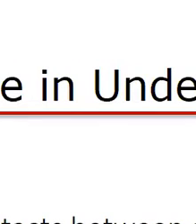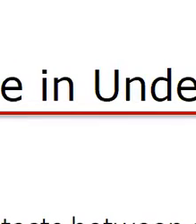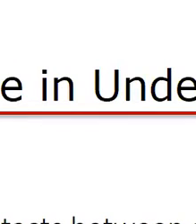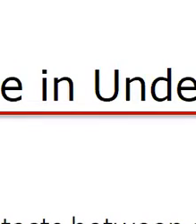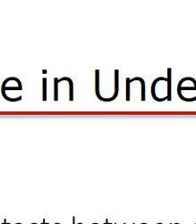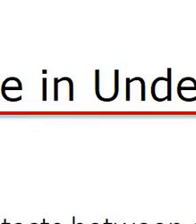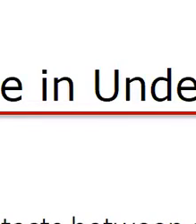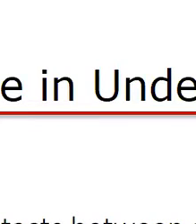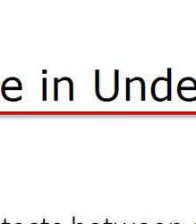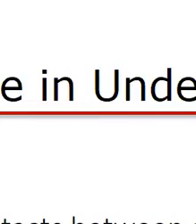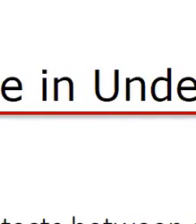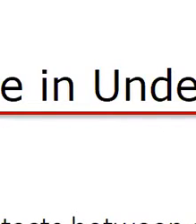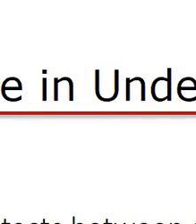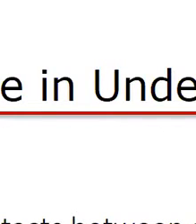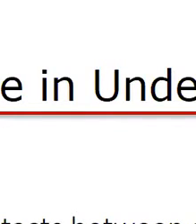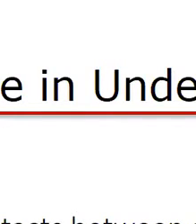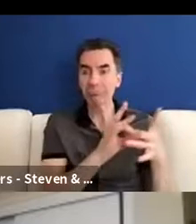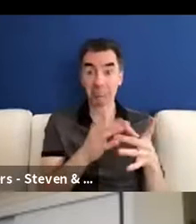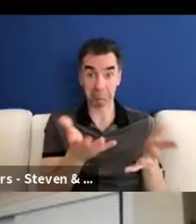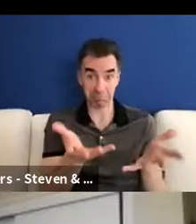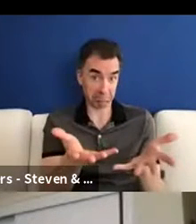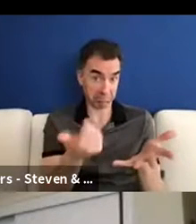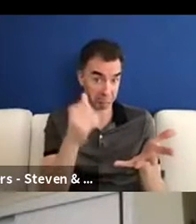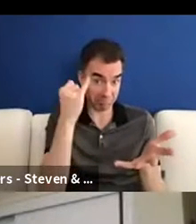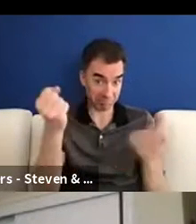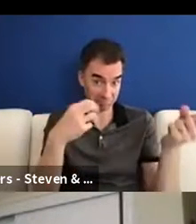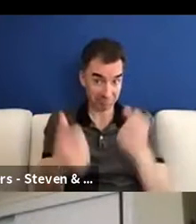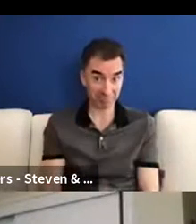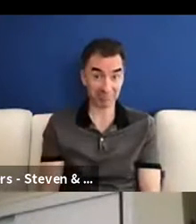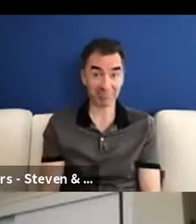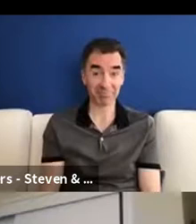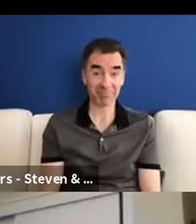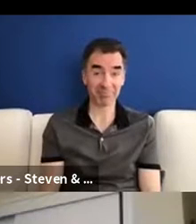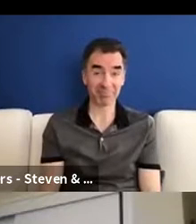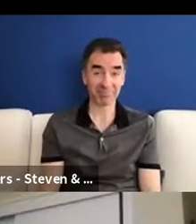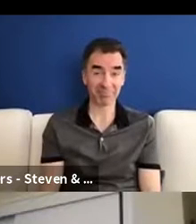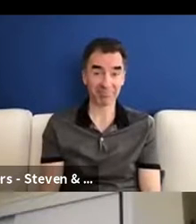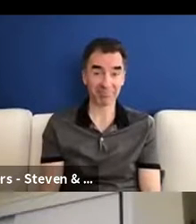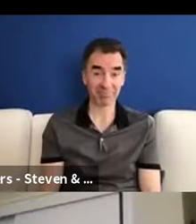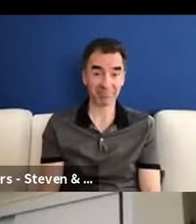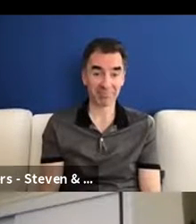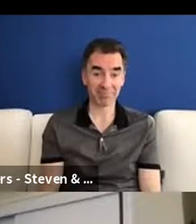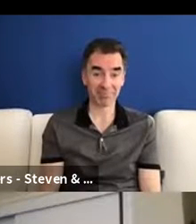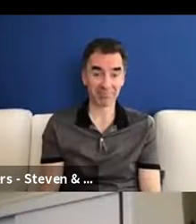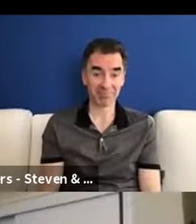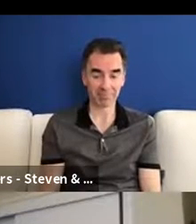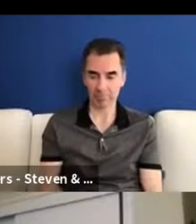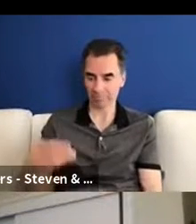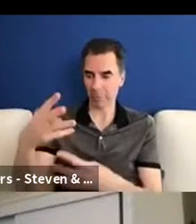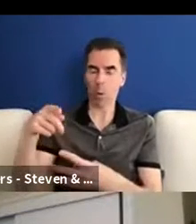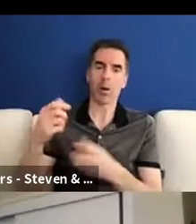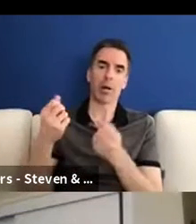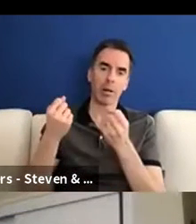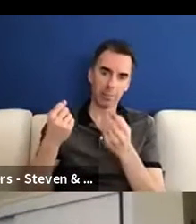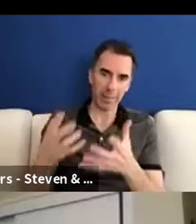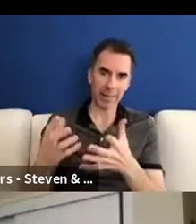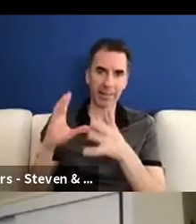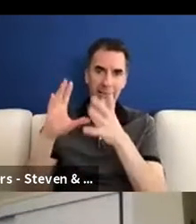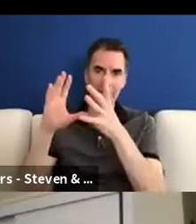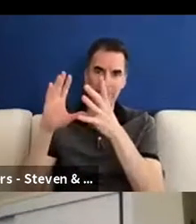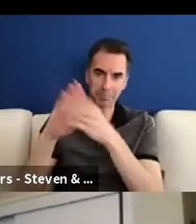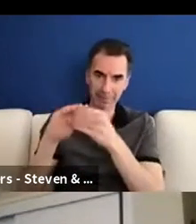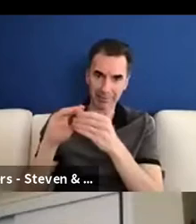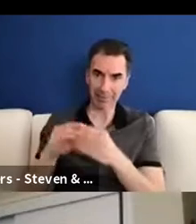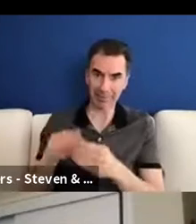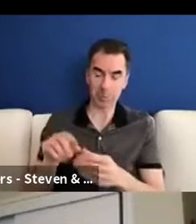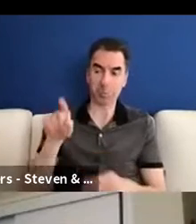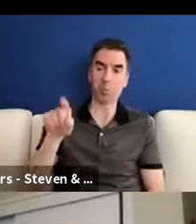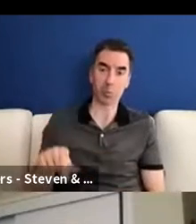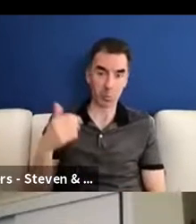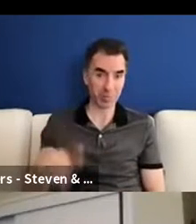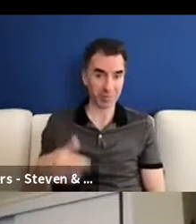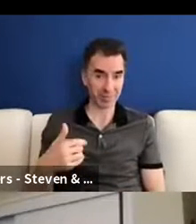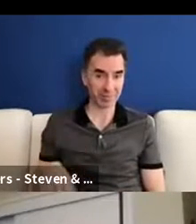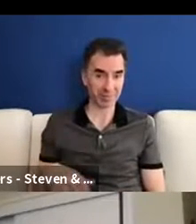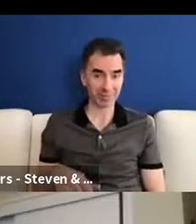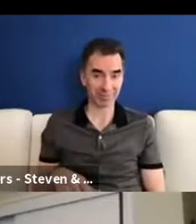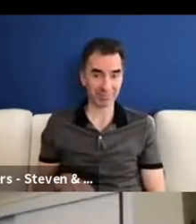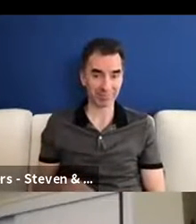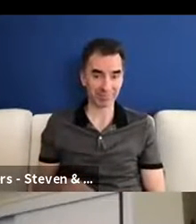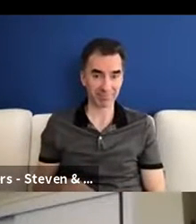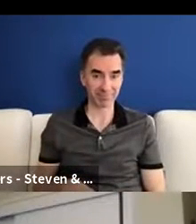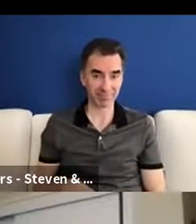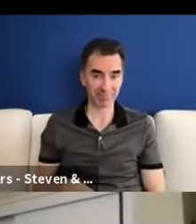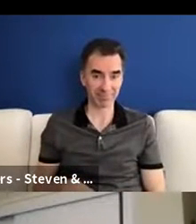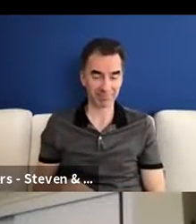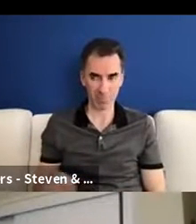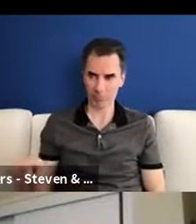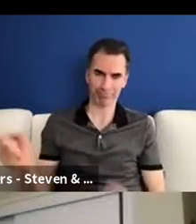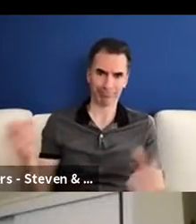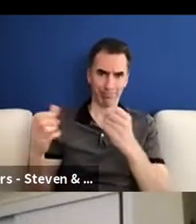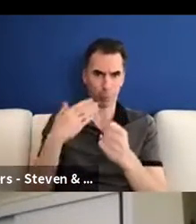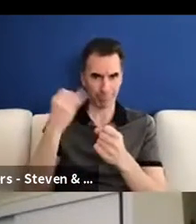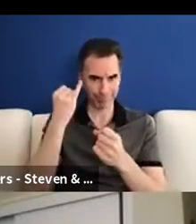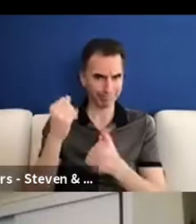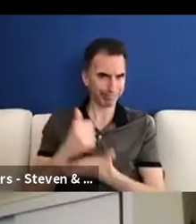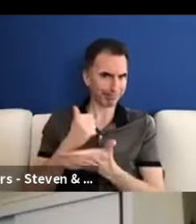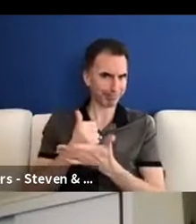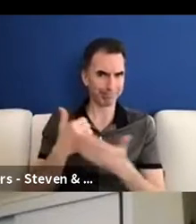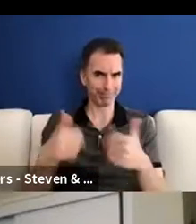classroom, virtual classroom. There's so many messages in the chat. You guys are just a wealth of information. And as I said, we're